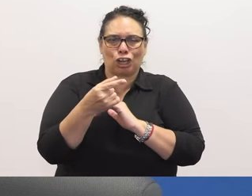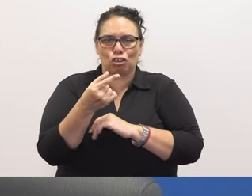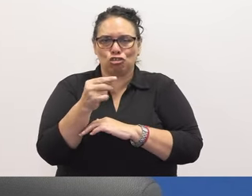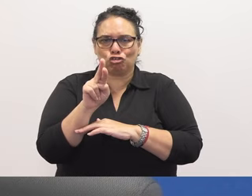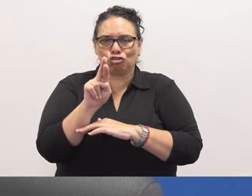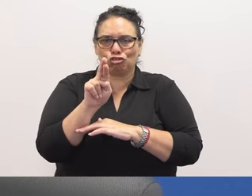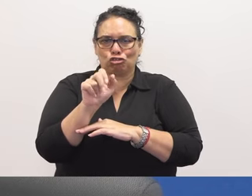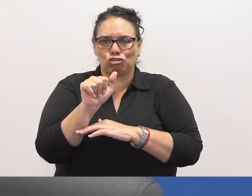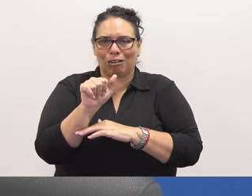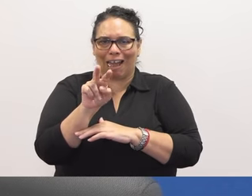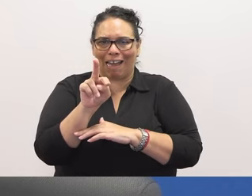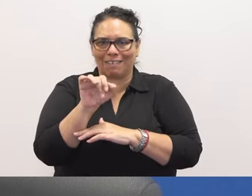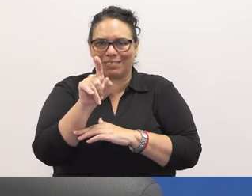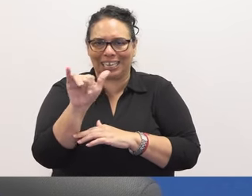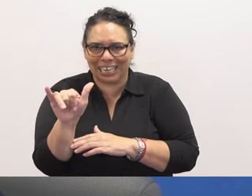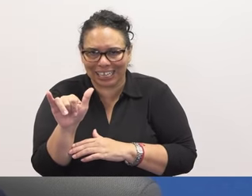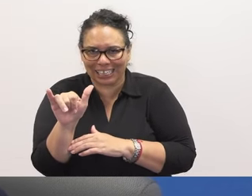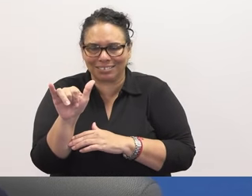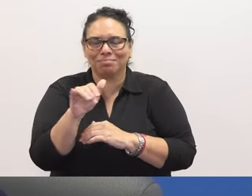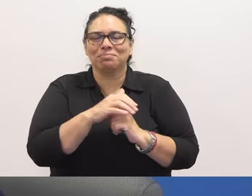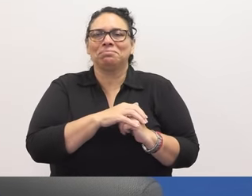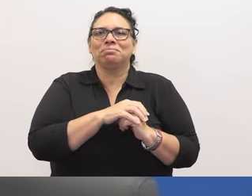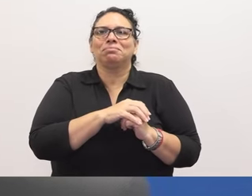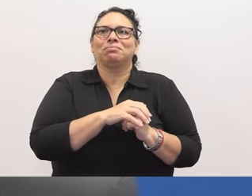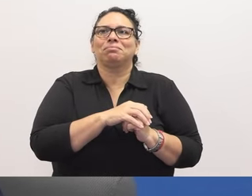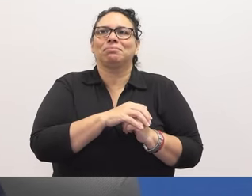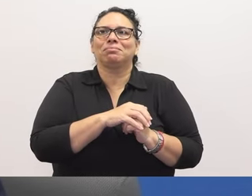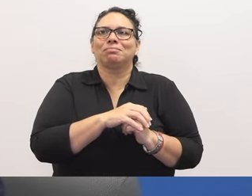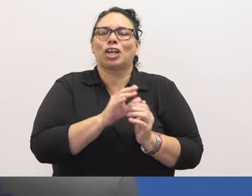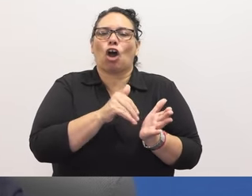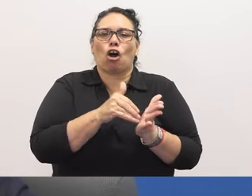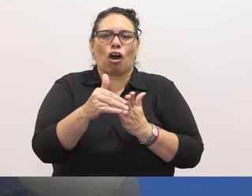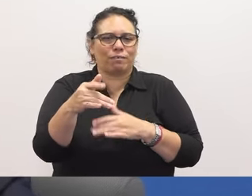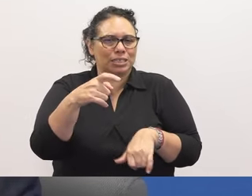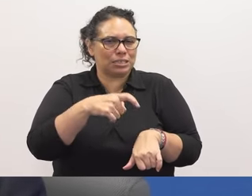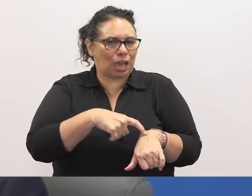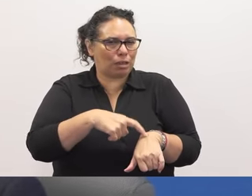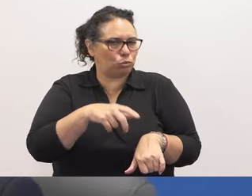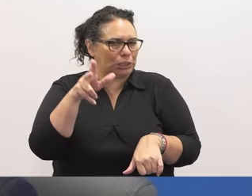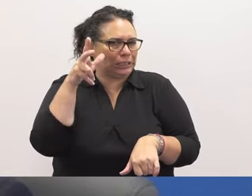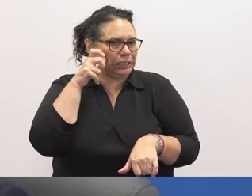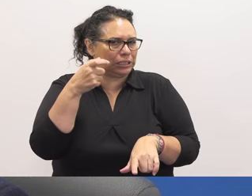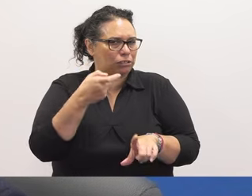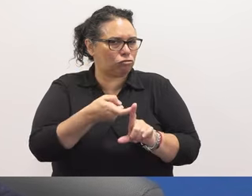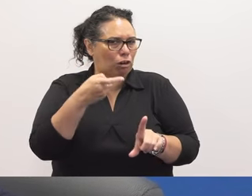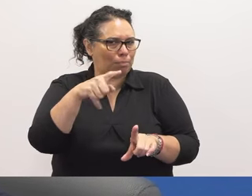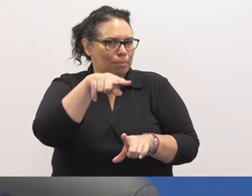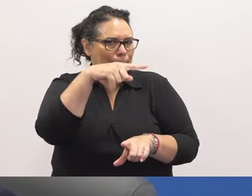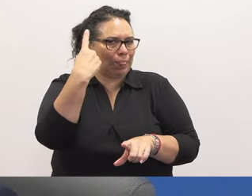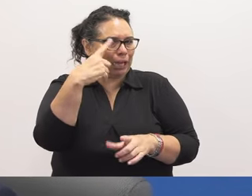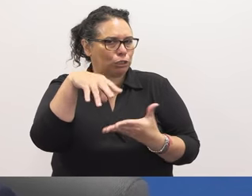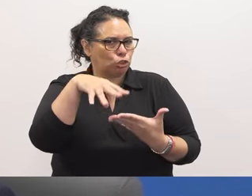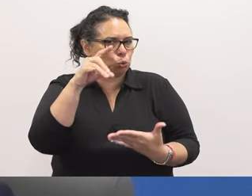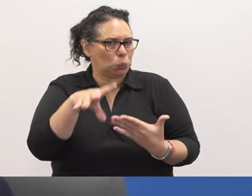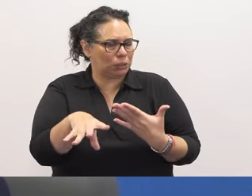because oftentimes what we hear from our Black students and even before our board meetings